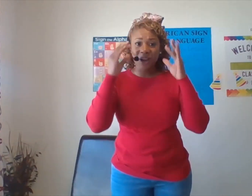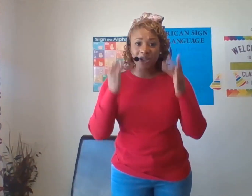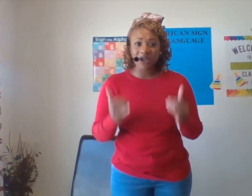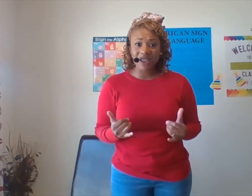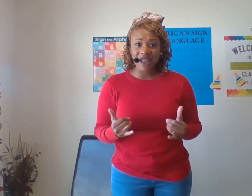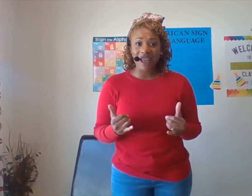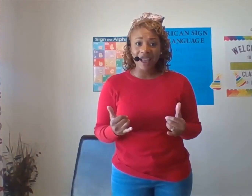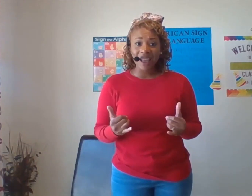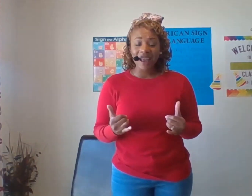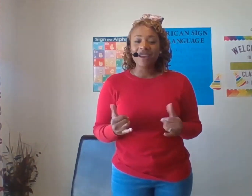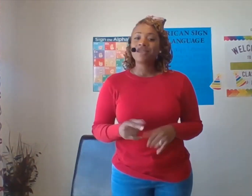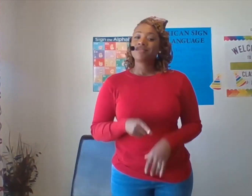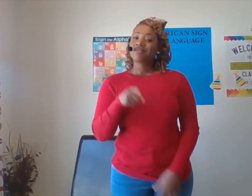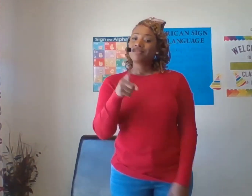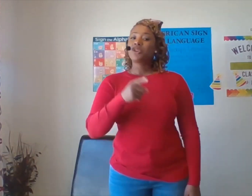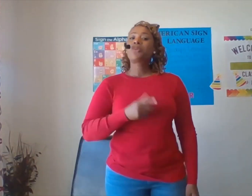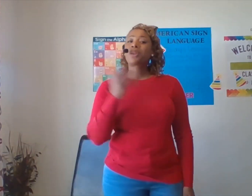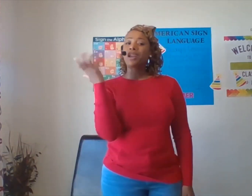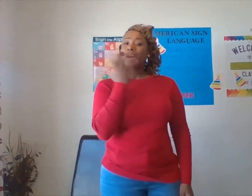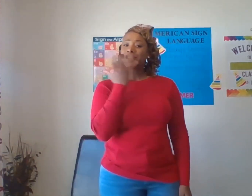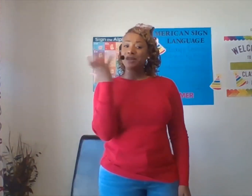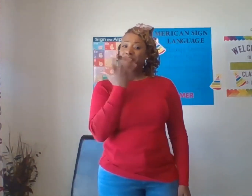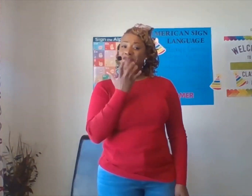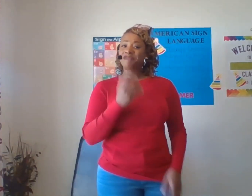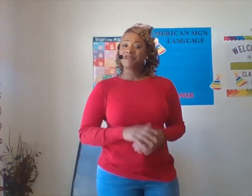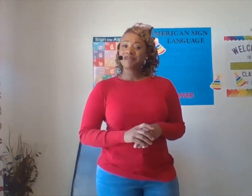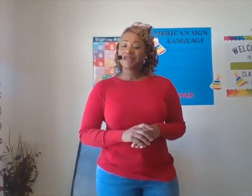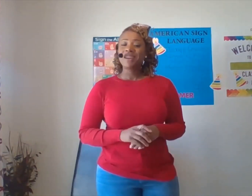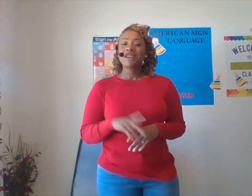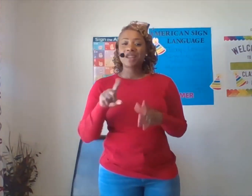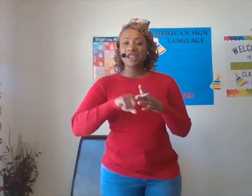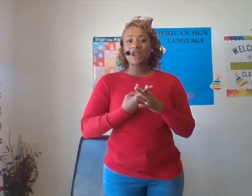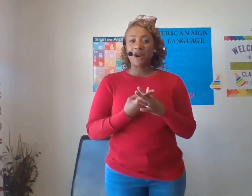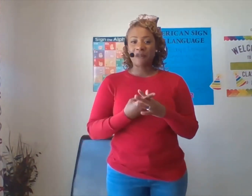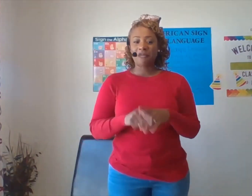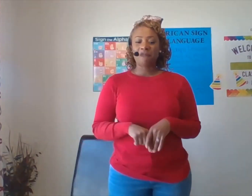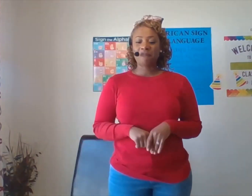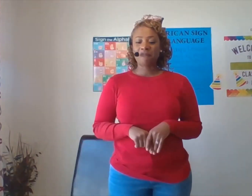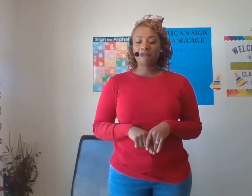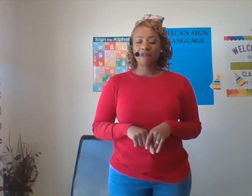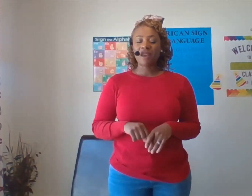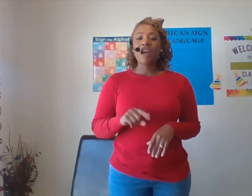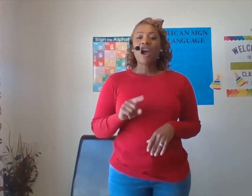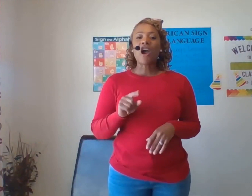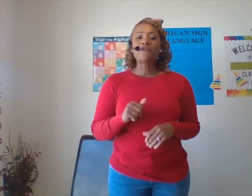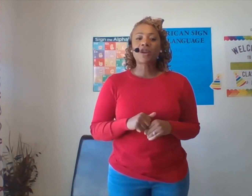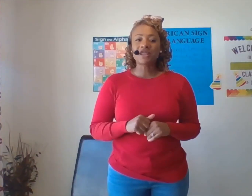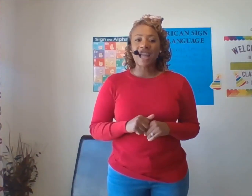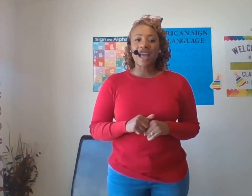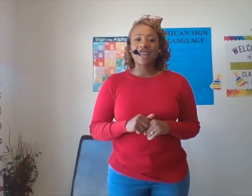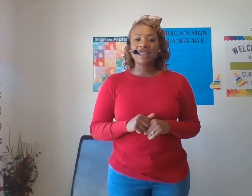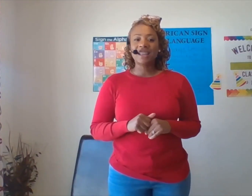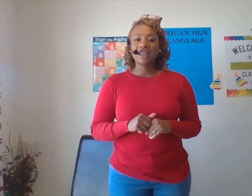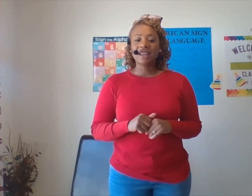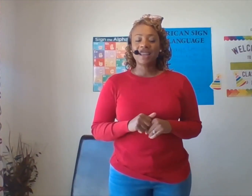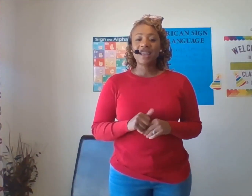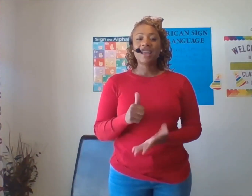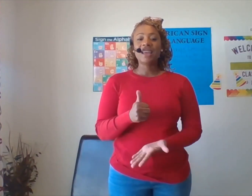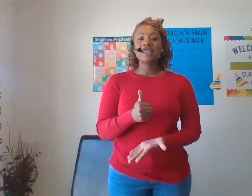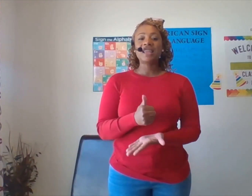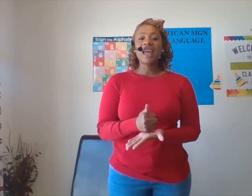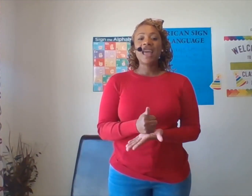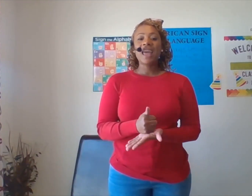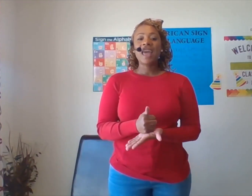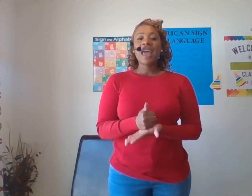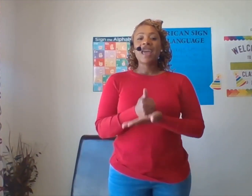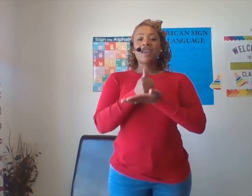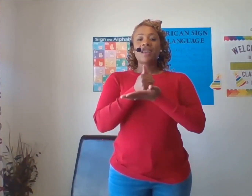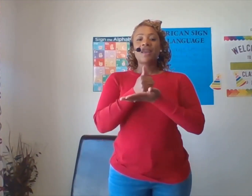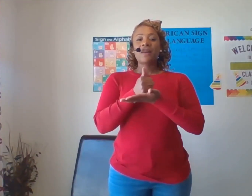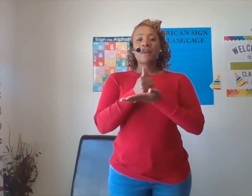taught you today you're pretty awesome so let's start our first time is